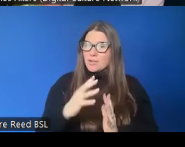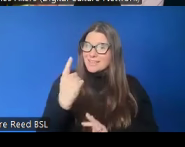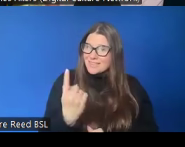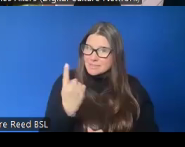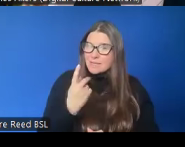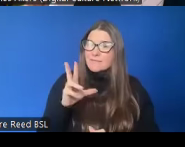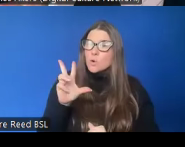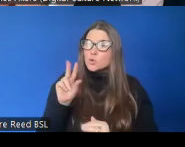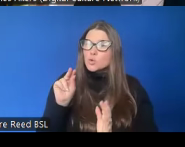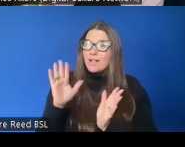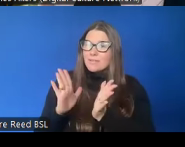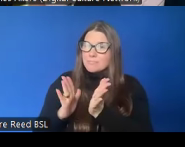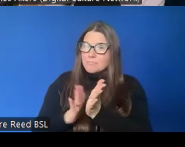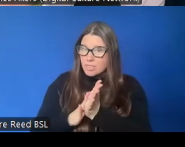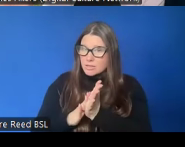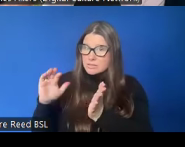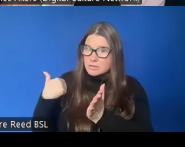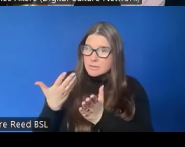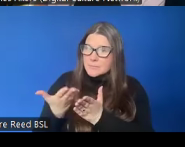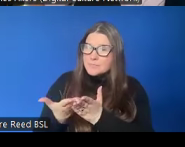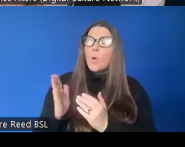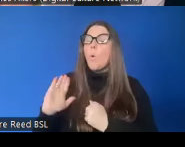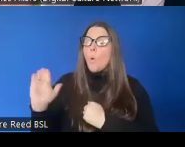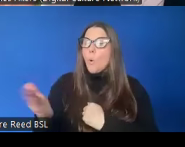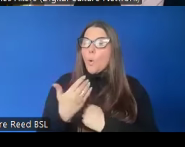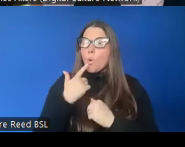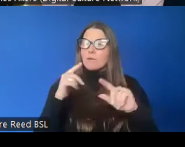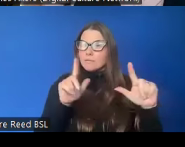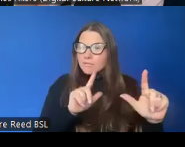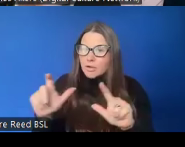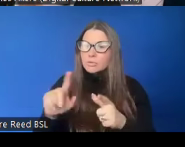all of their imagery and the crediting and all the licensing into ResourceSpace